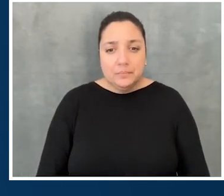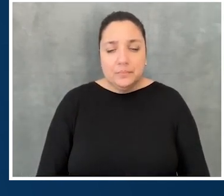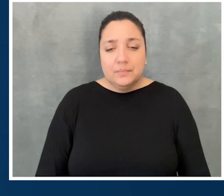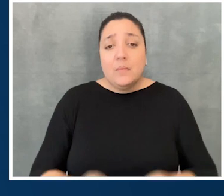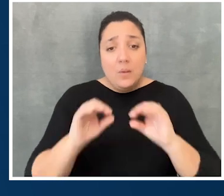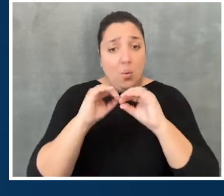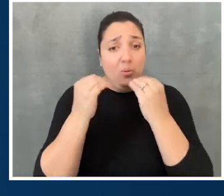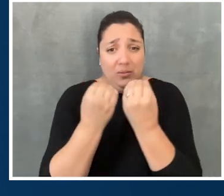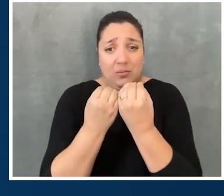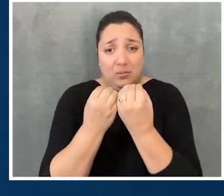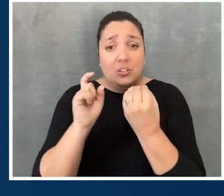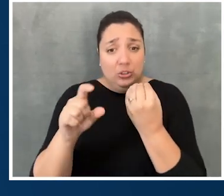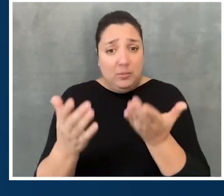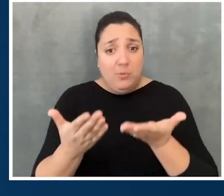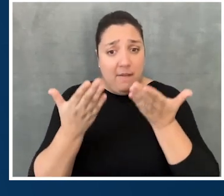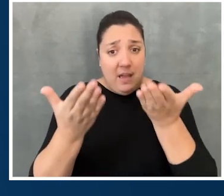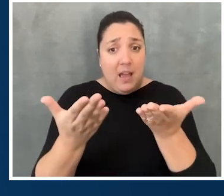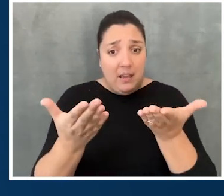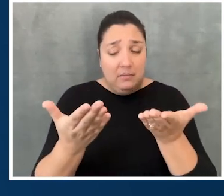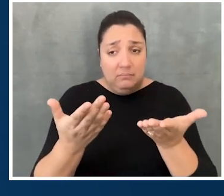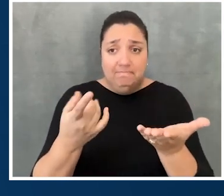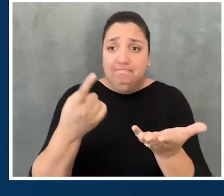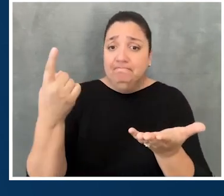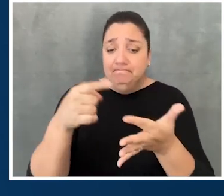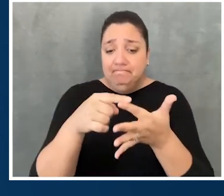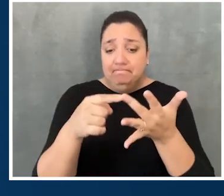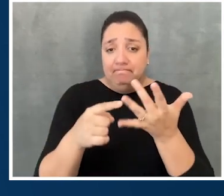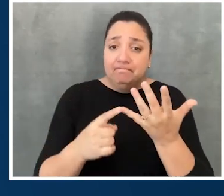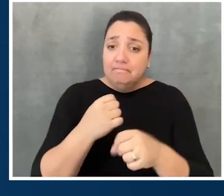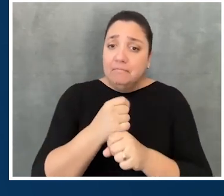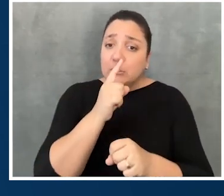to make sure that feminists with disabilities are included